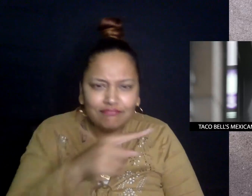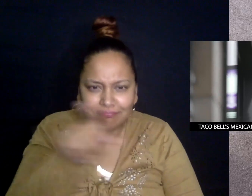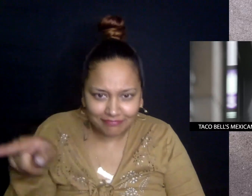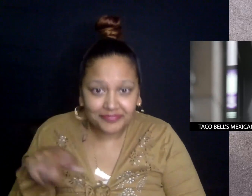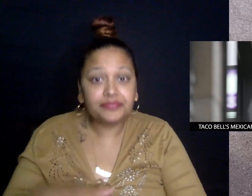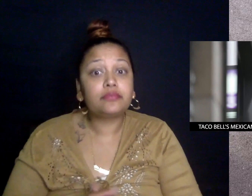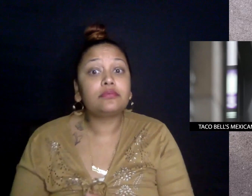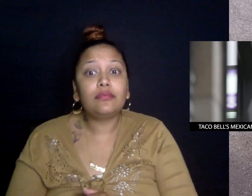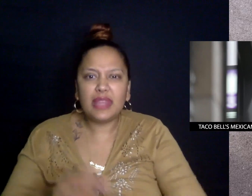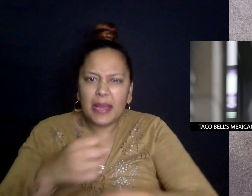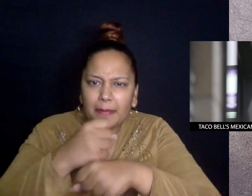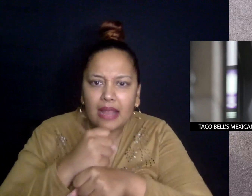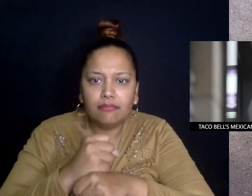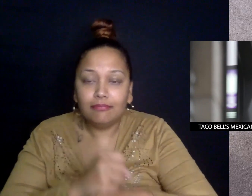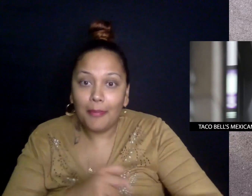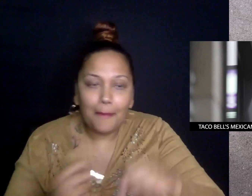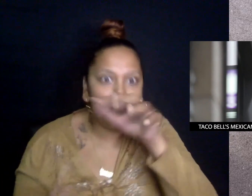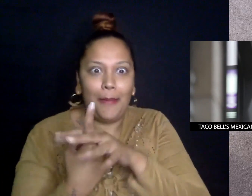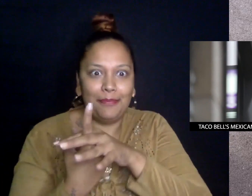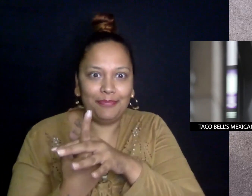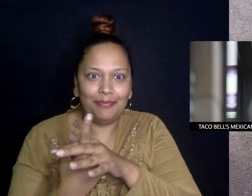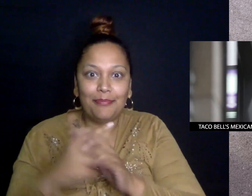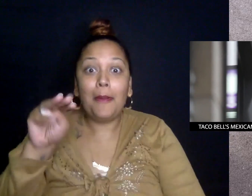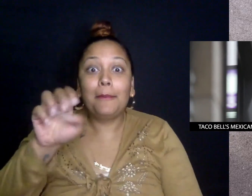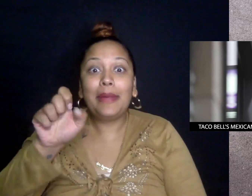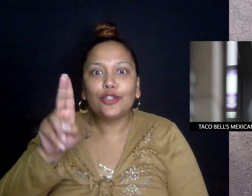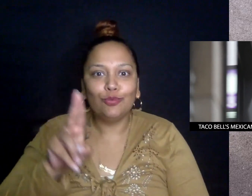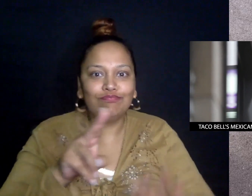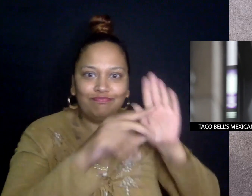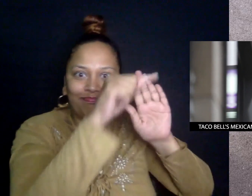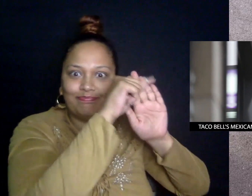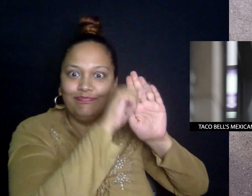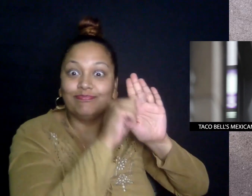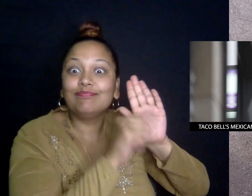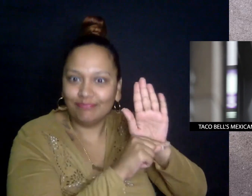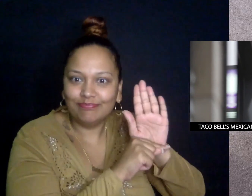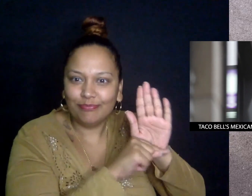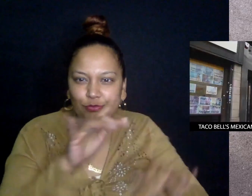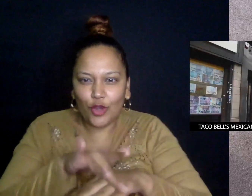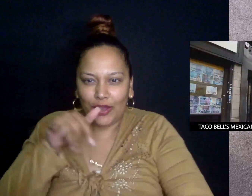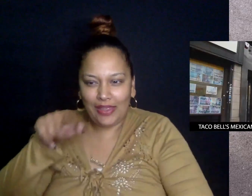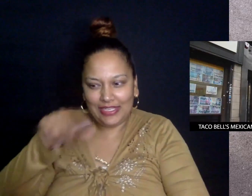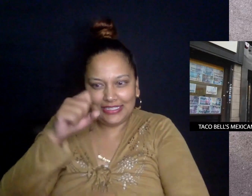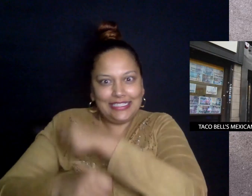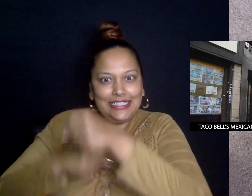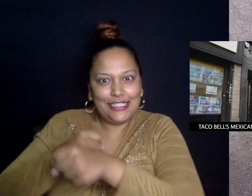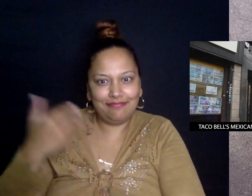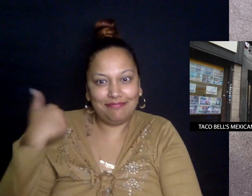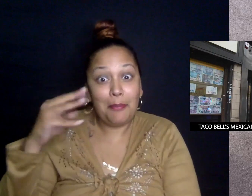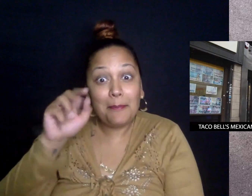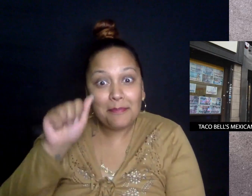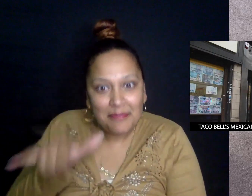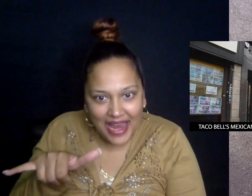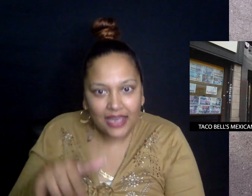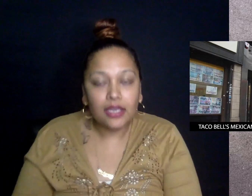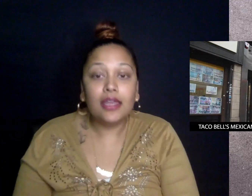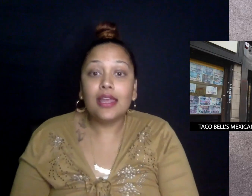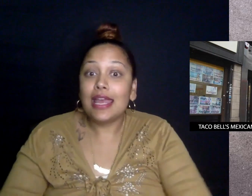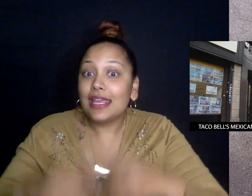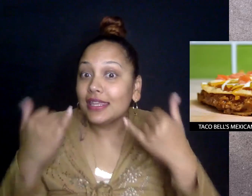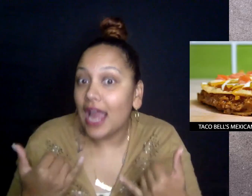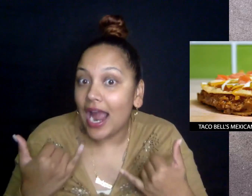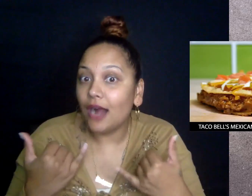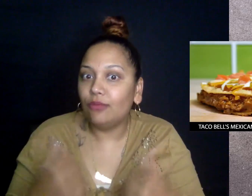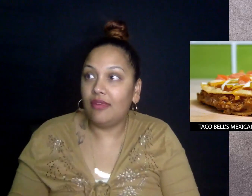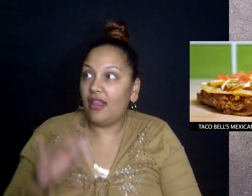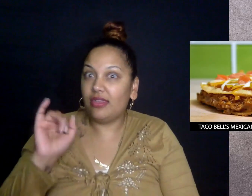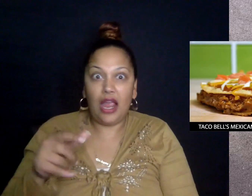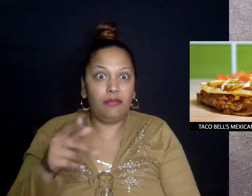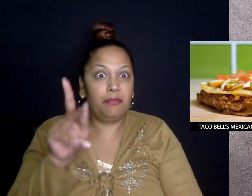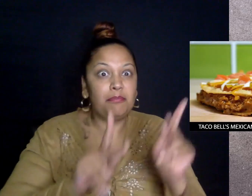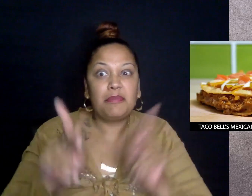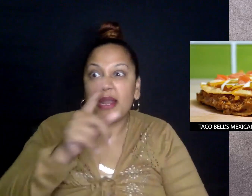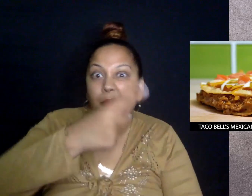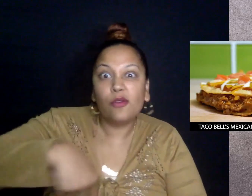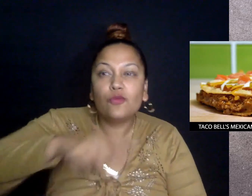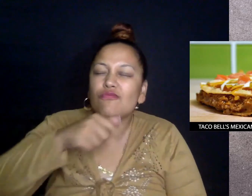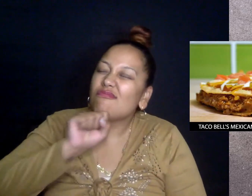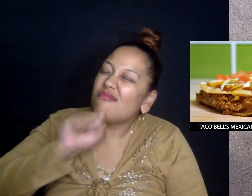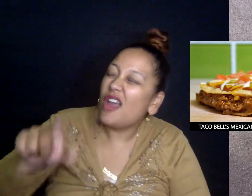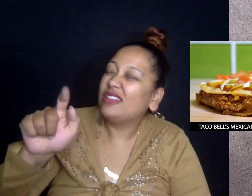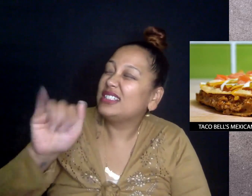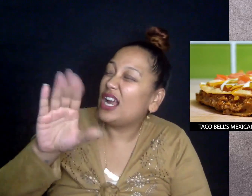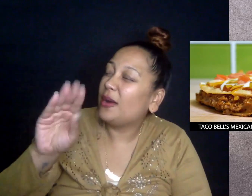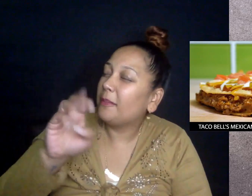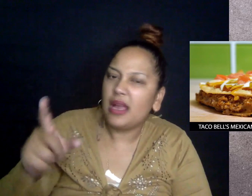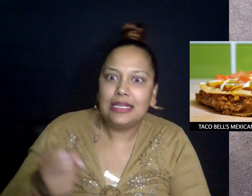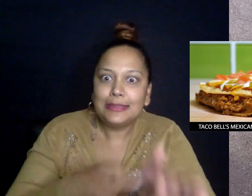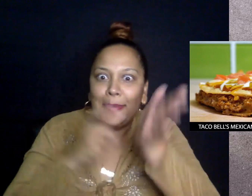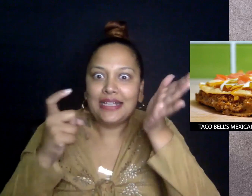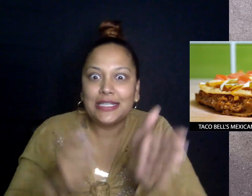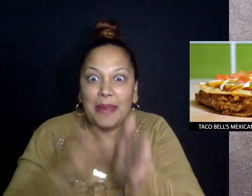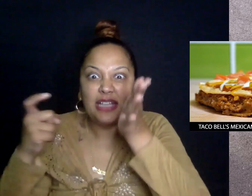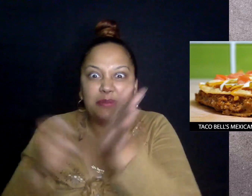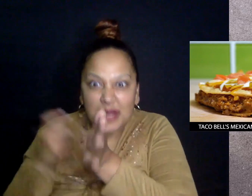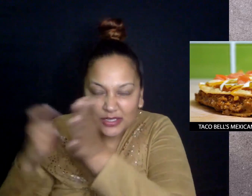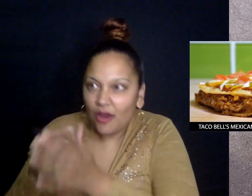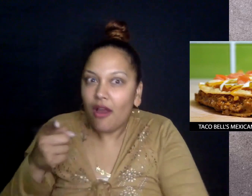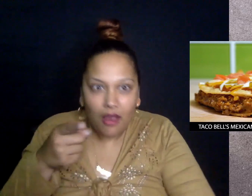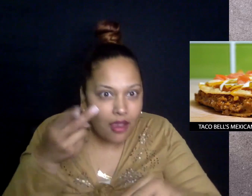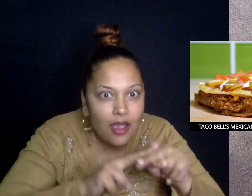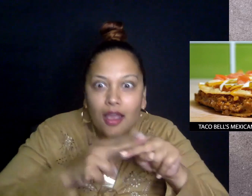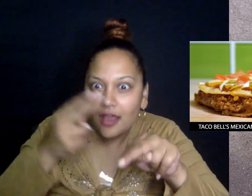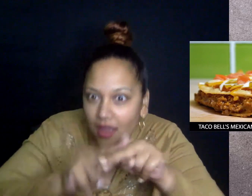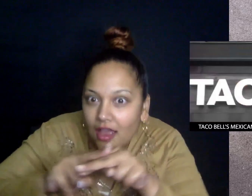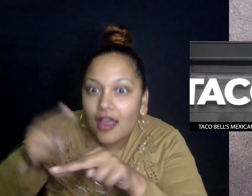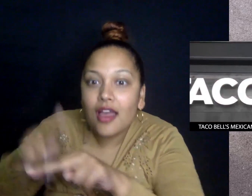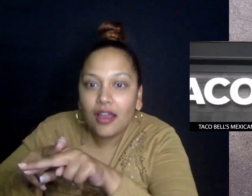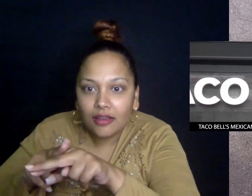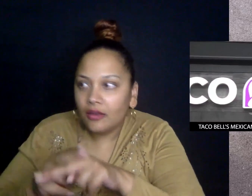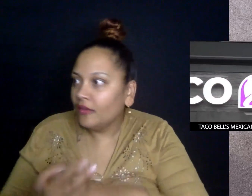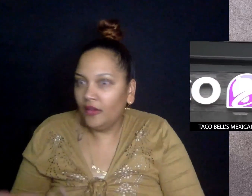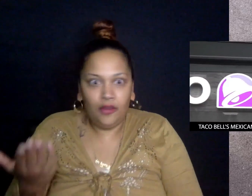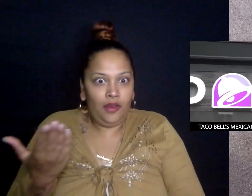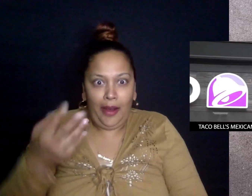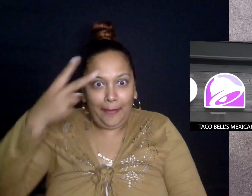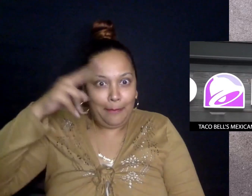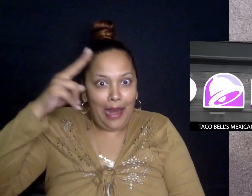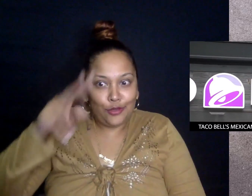is a huge fan favorite it made its appearance on menus earlier this year in May